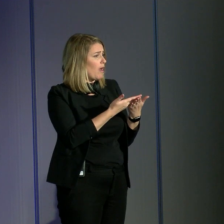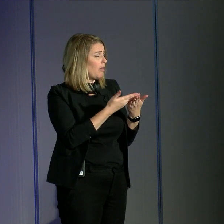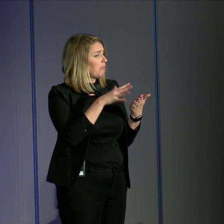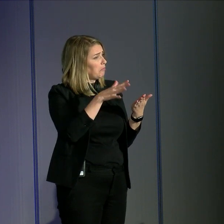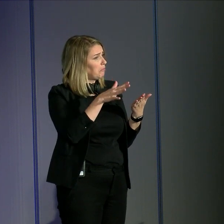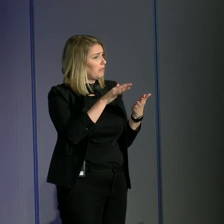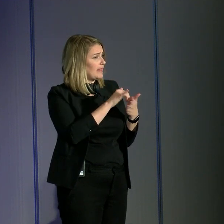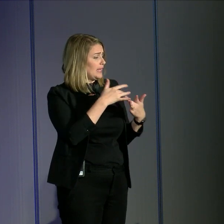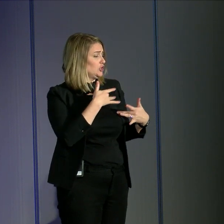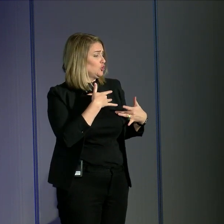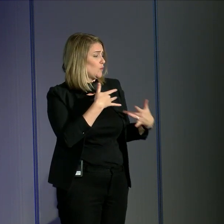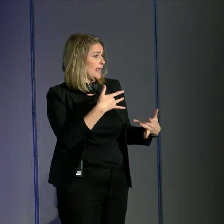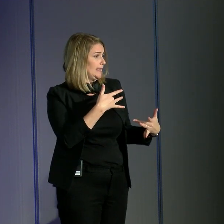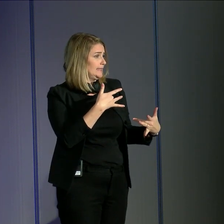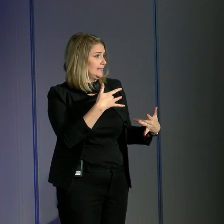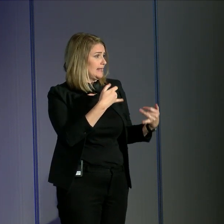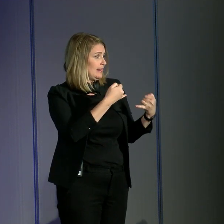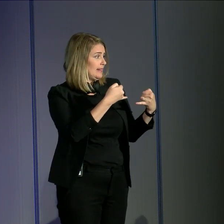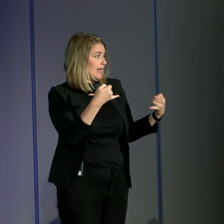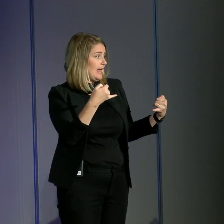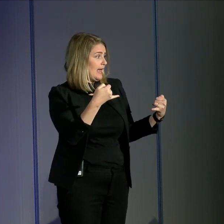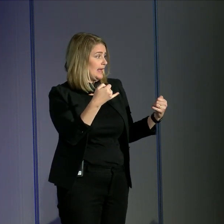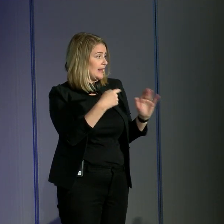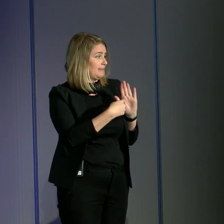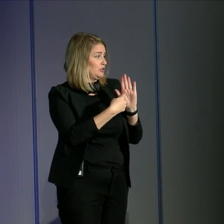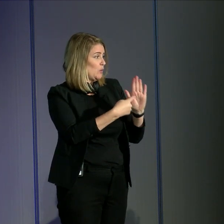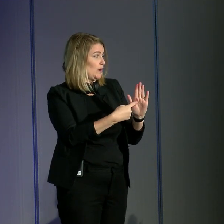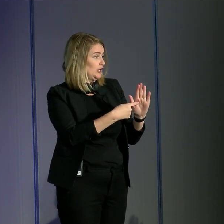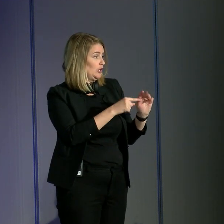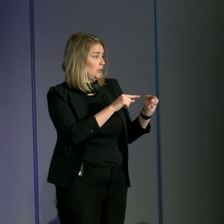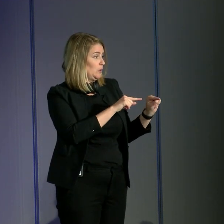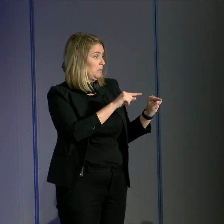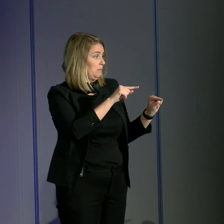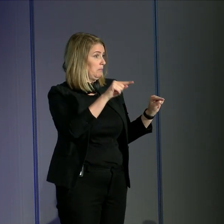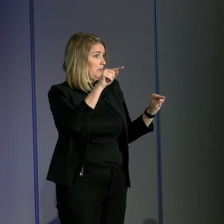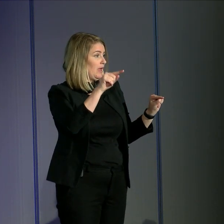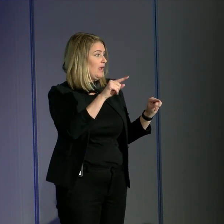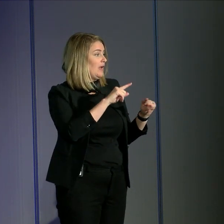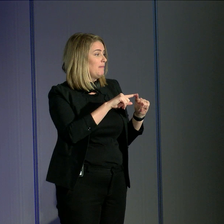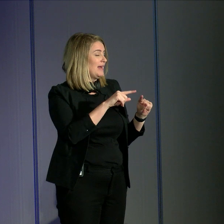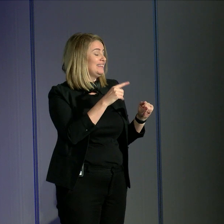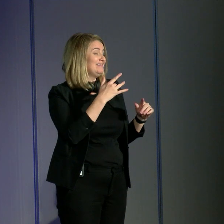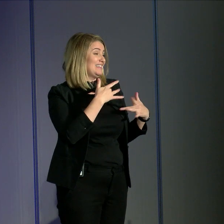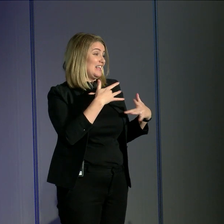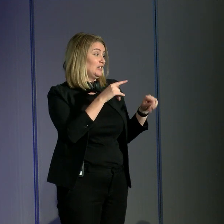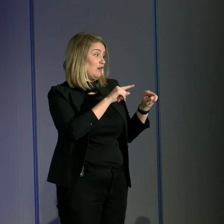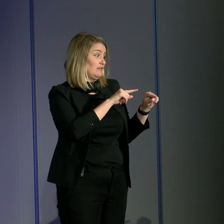trend line that I'm showing you here. But they recently have gone up quite a bit.